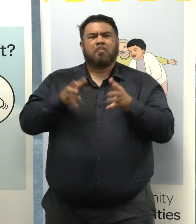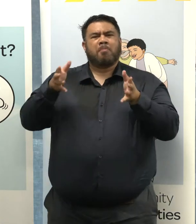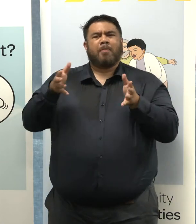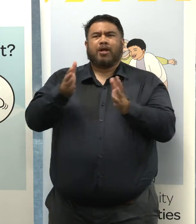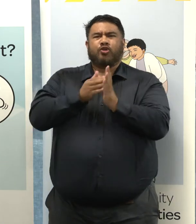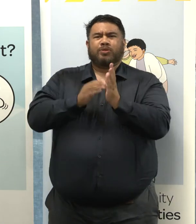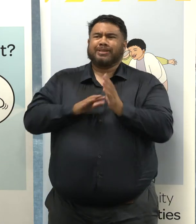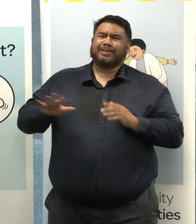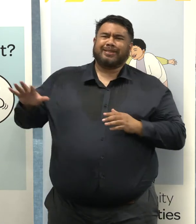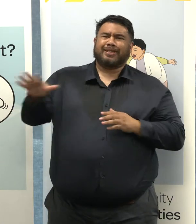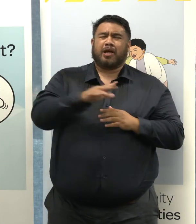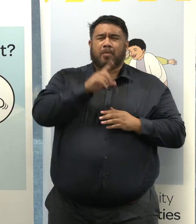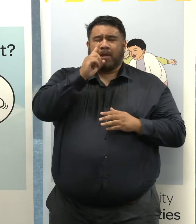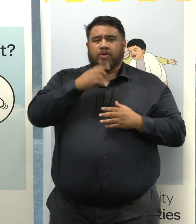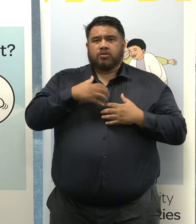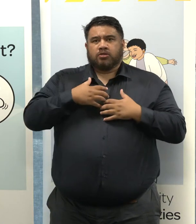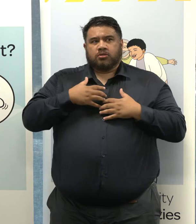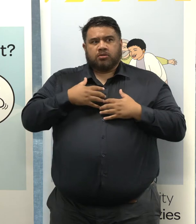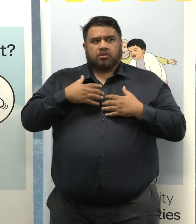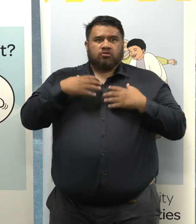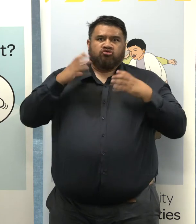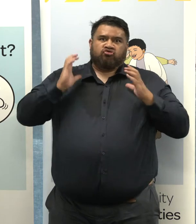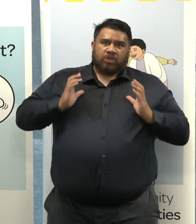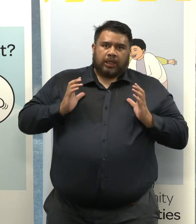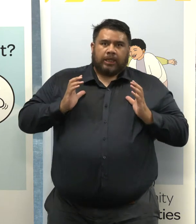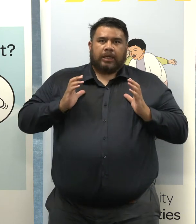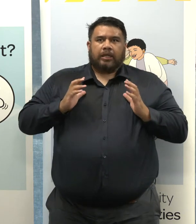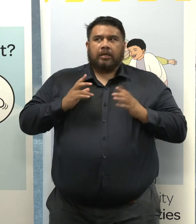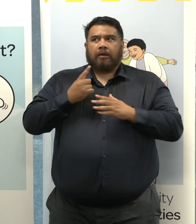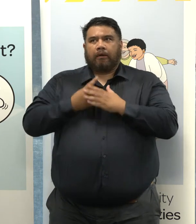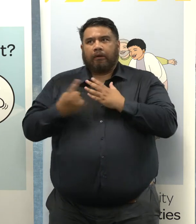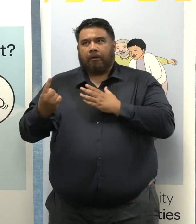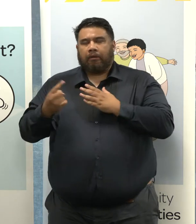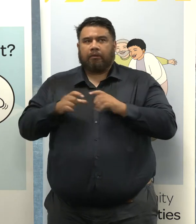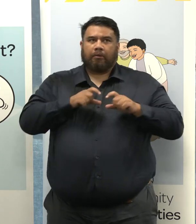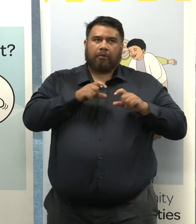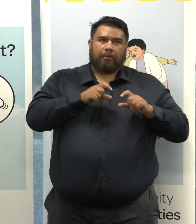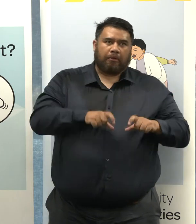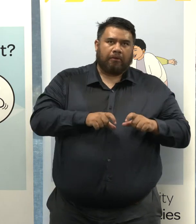but it's still more work we end up doing. The other thing we found is